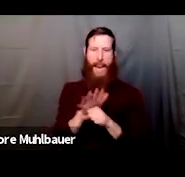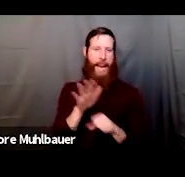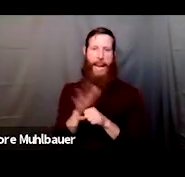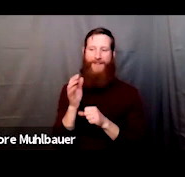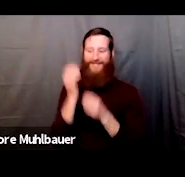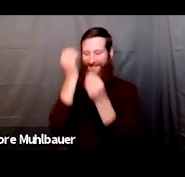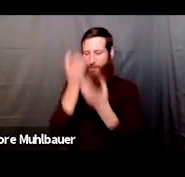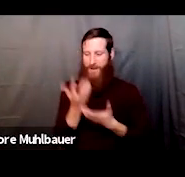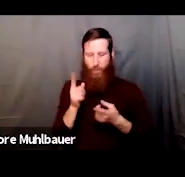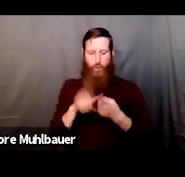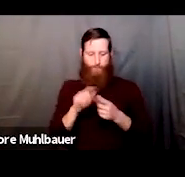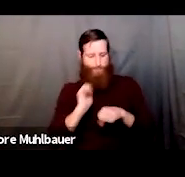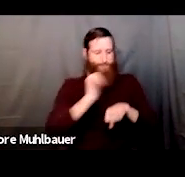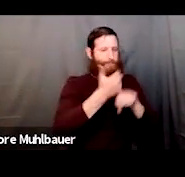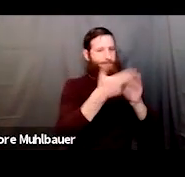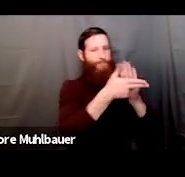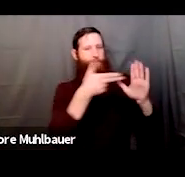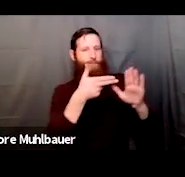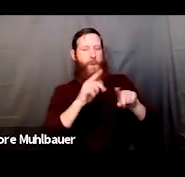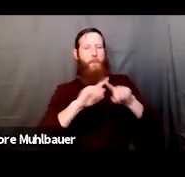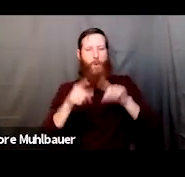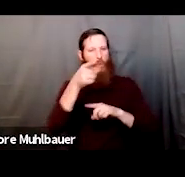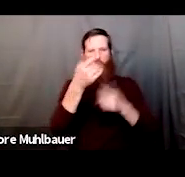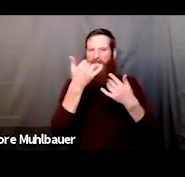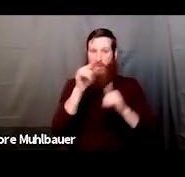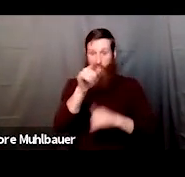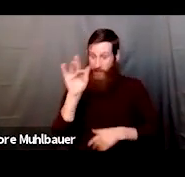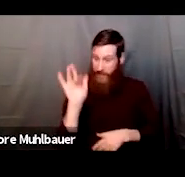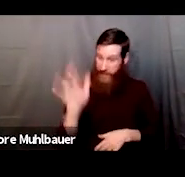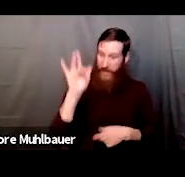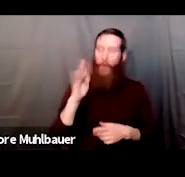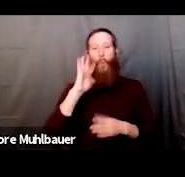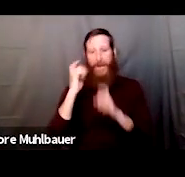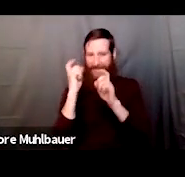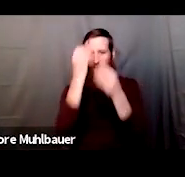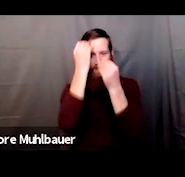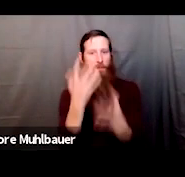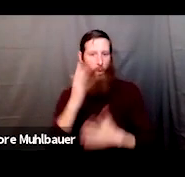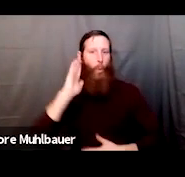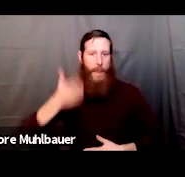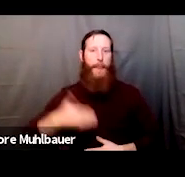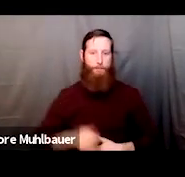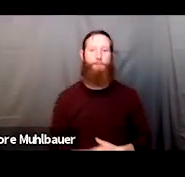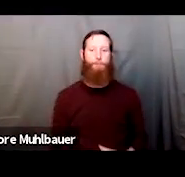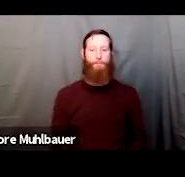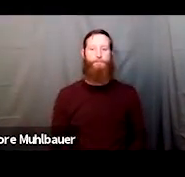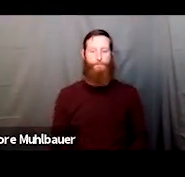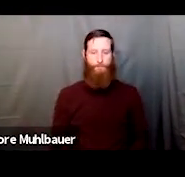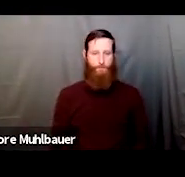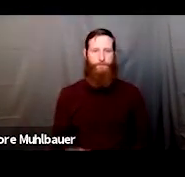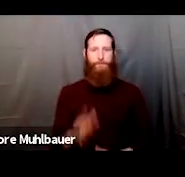You still will get information by clicking on that zone and reading the forecast.